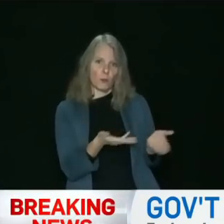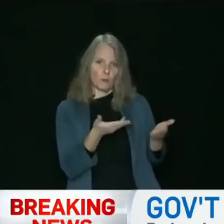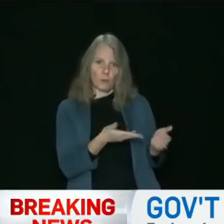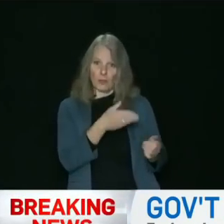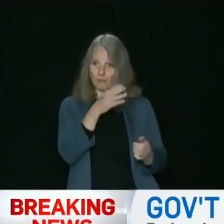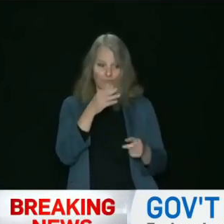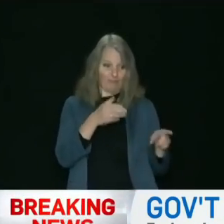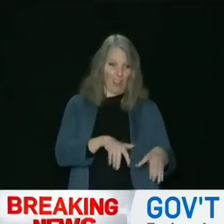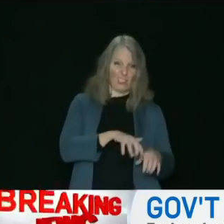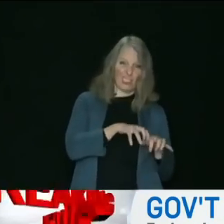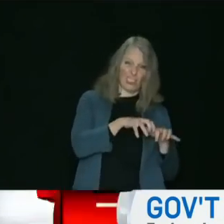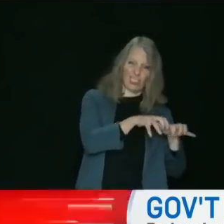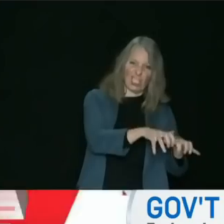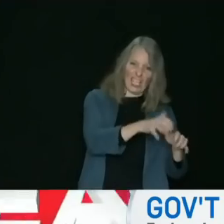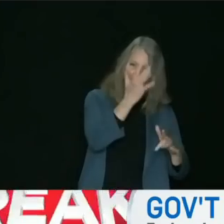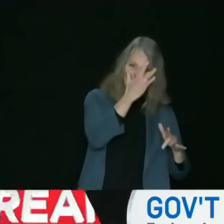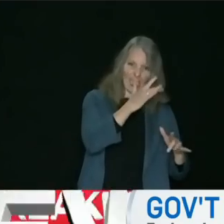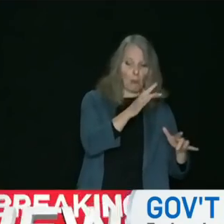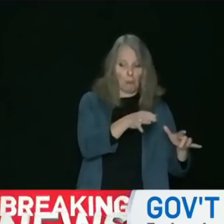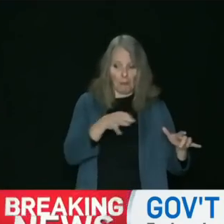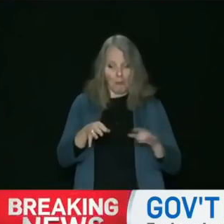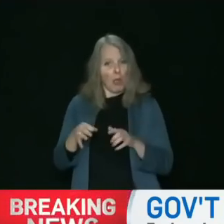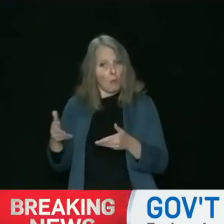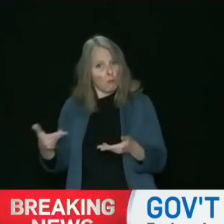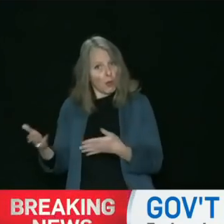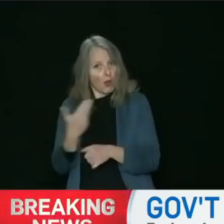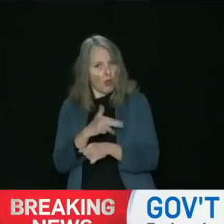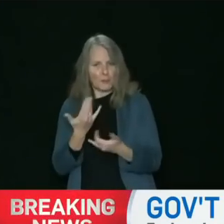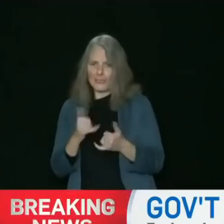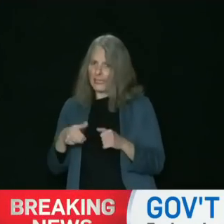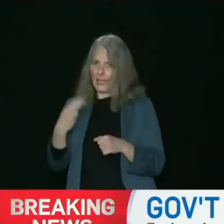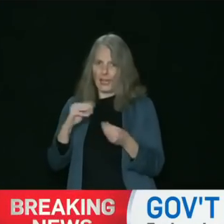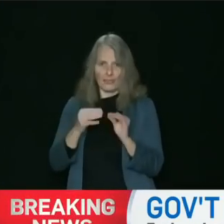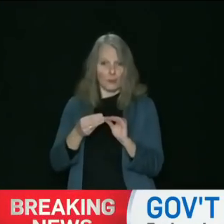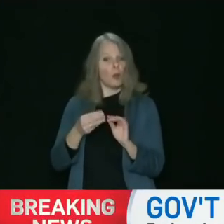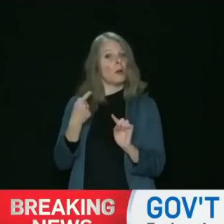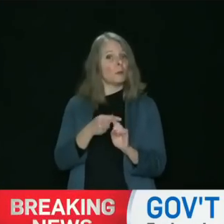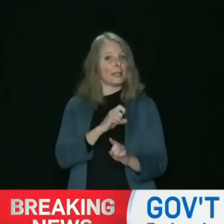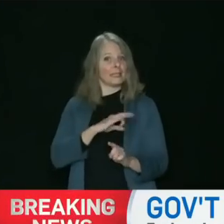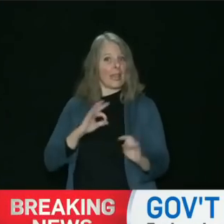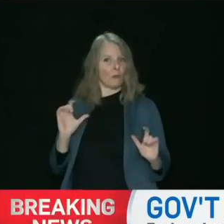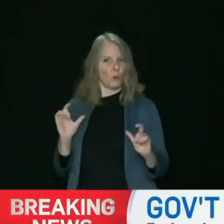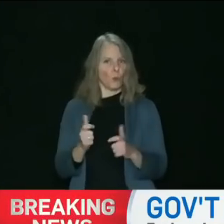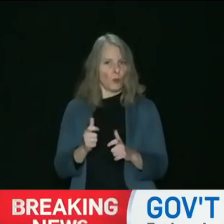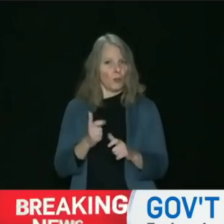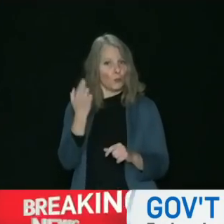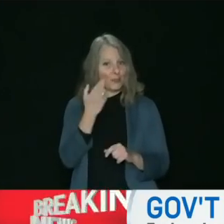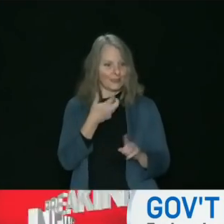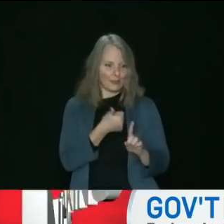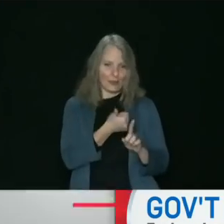SECTORS CAN BE SUBSTANTIAL. THEM CAN BE EXPLAINED BY THE